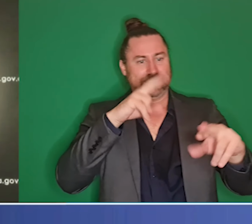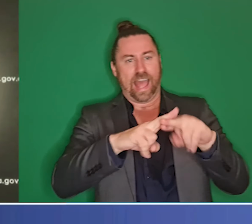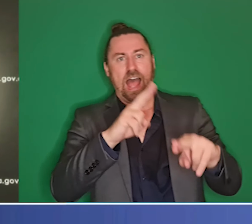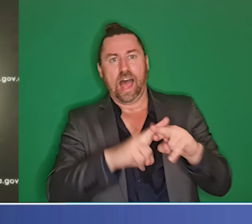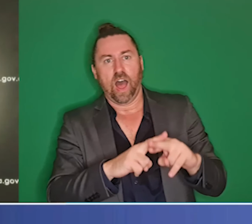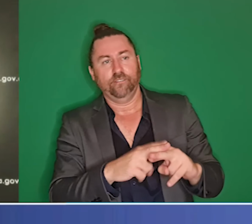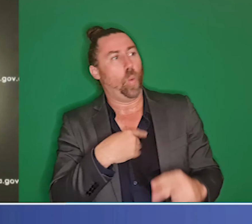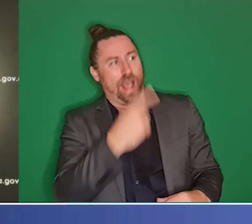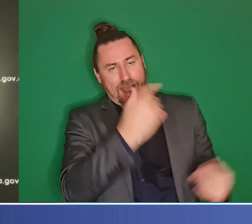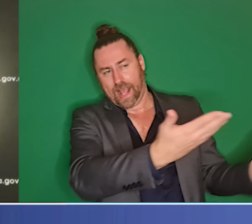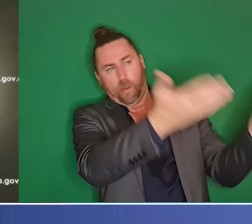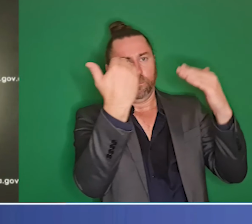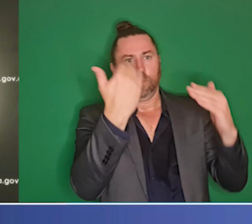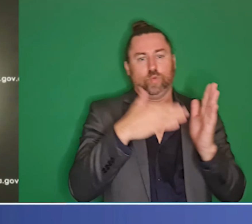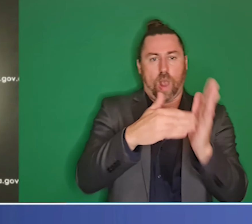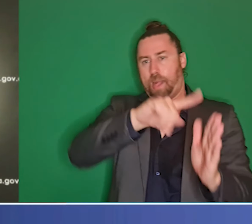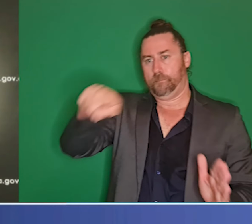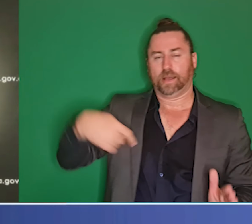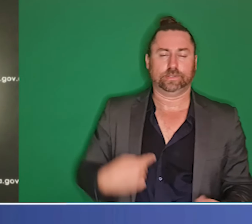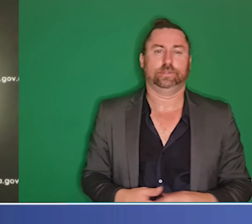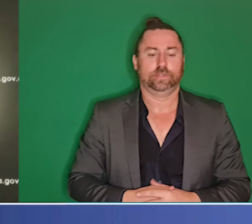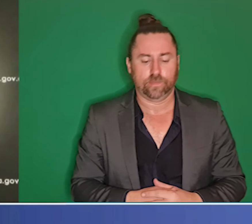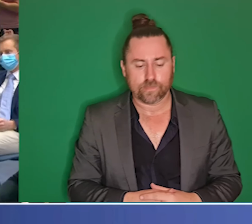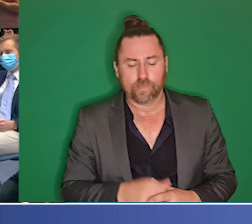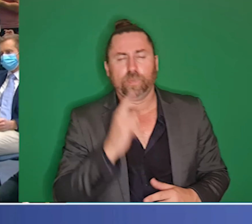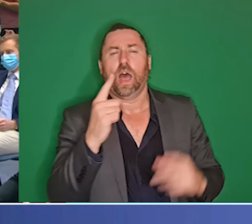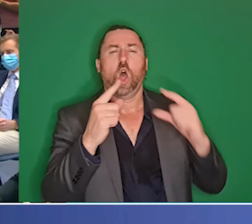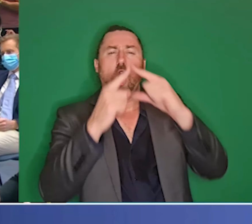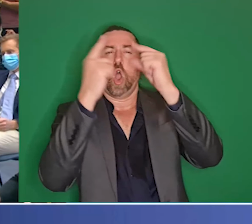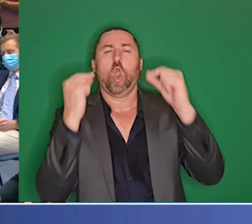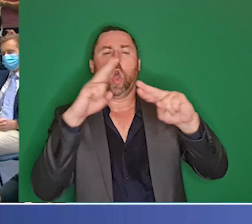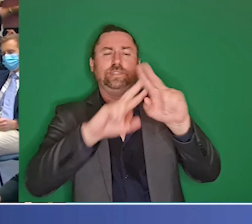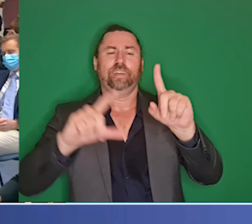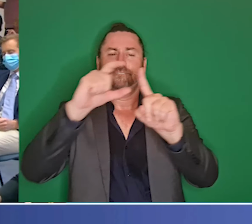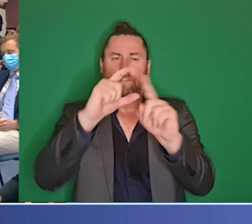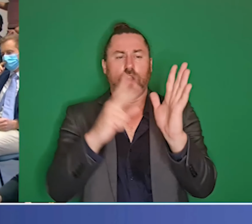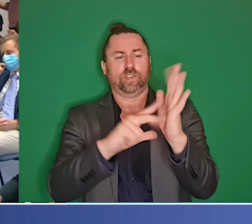that are available on that front. With respect, the Nurses Federation of Victoria would know that.